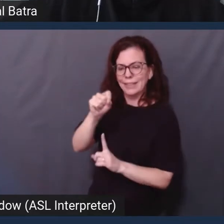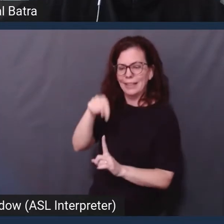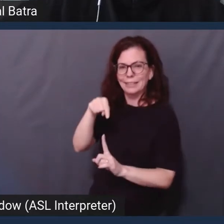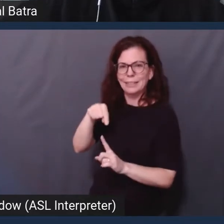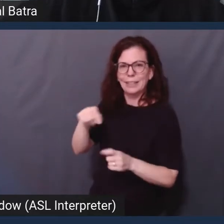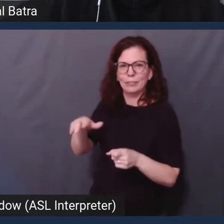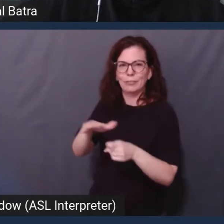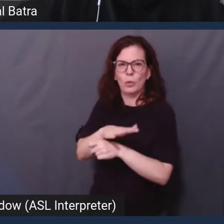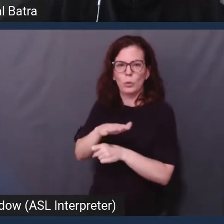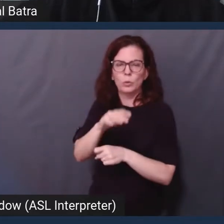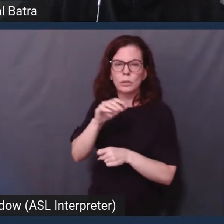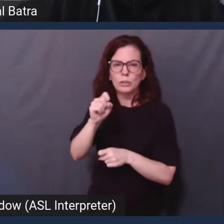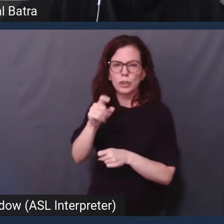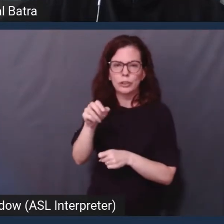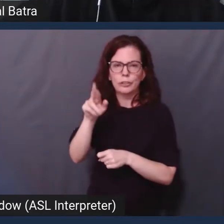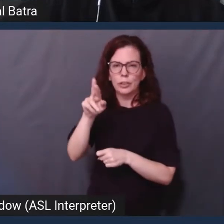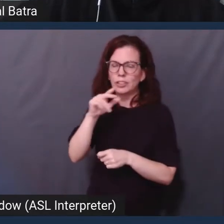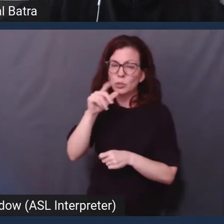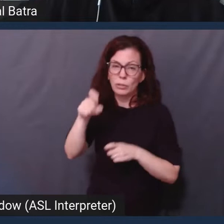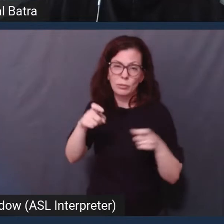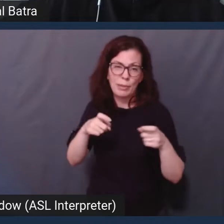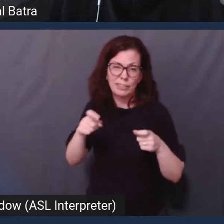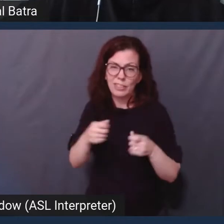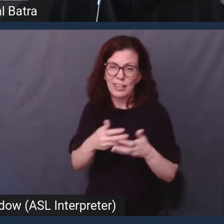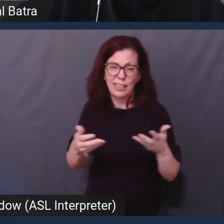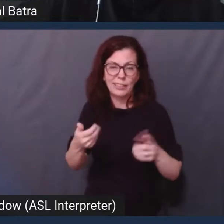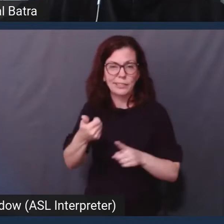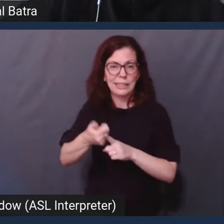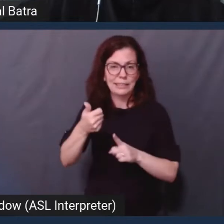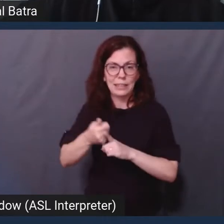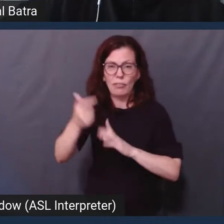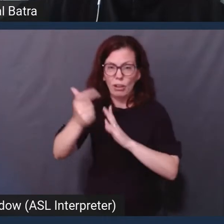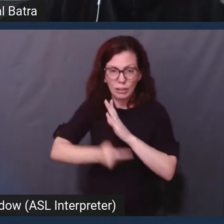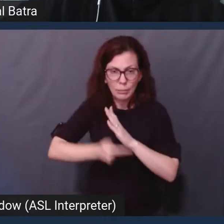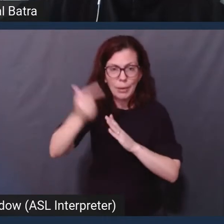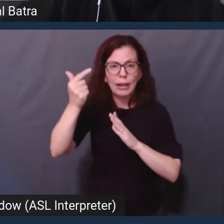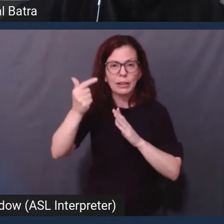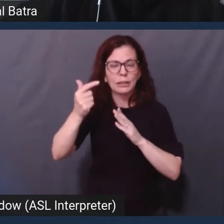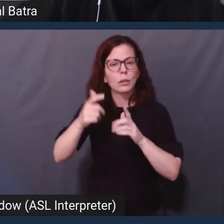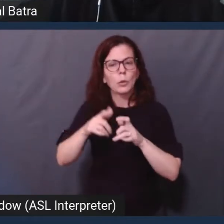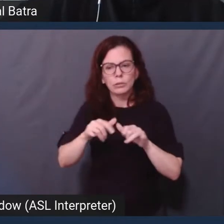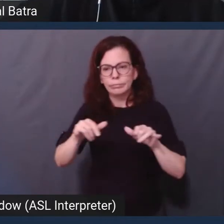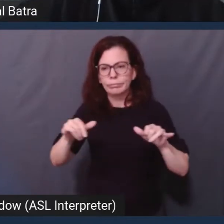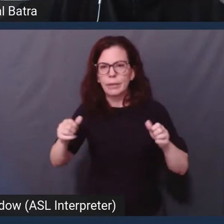You don't have to manage anything. It automatically scales to thousands and thousands of users